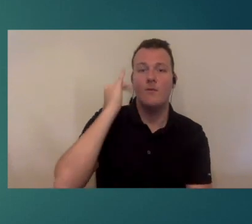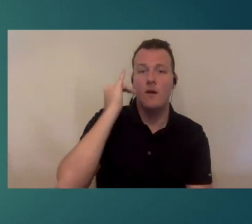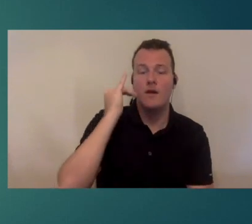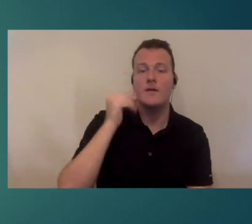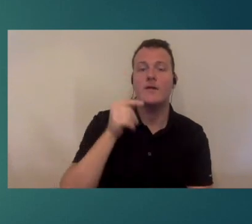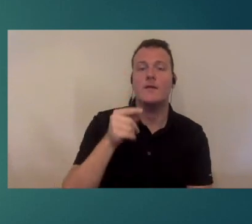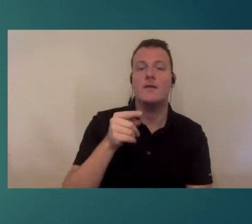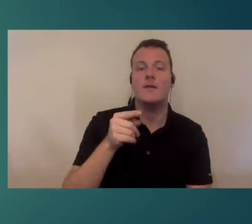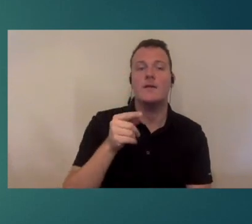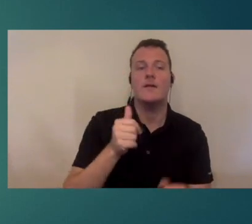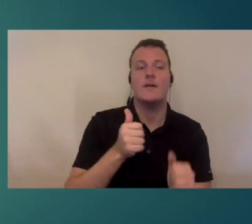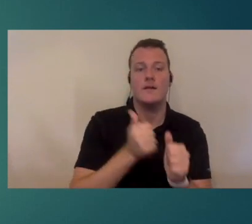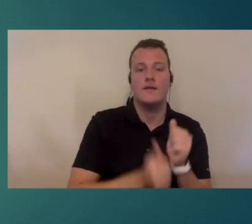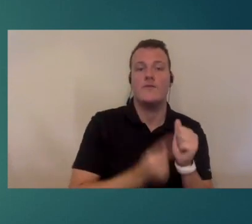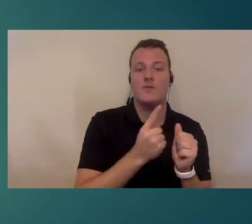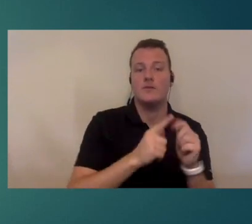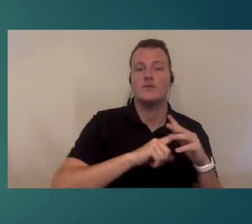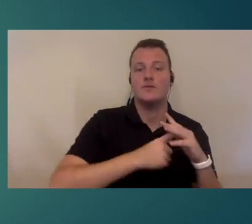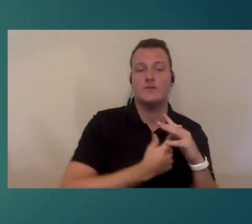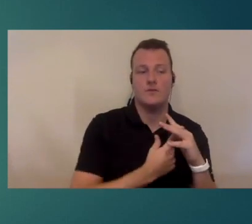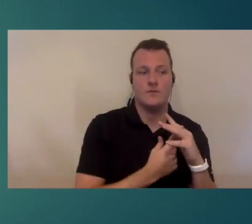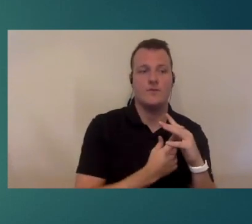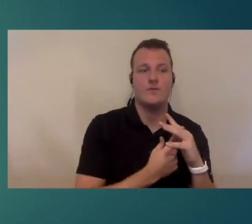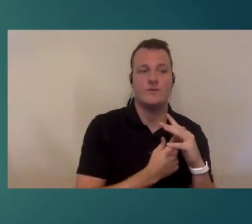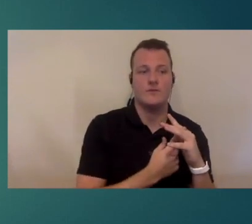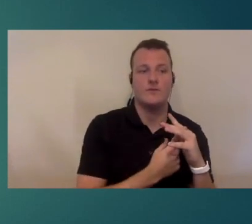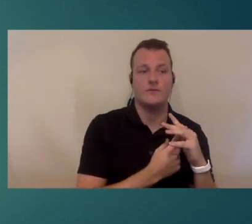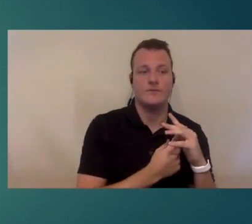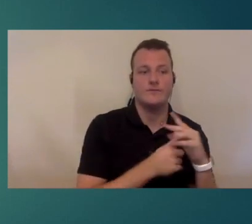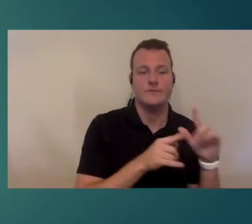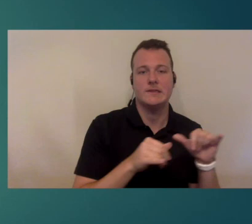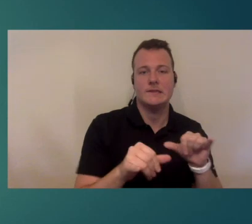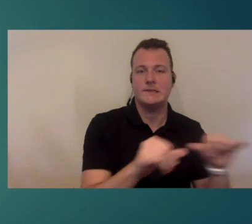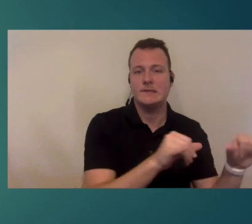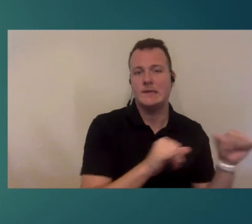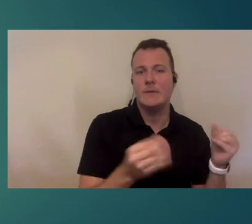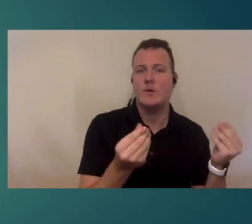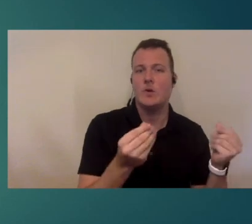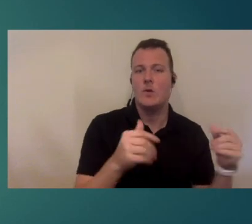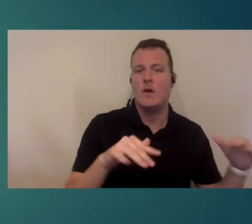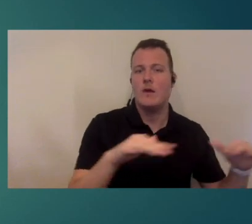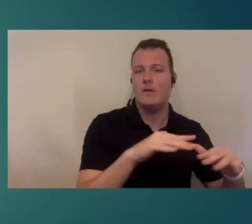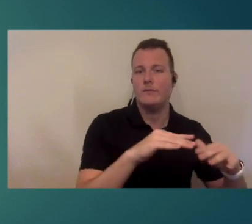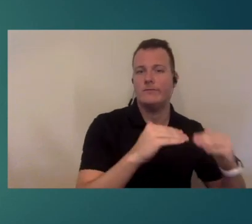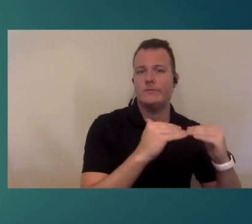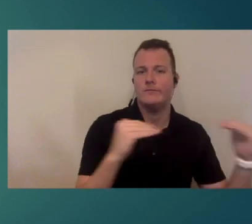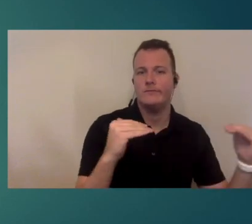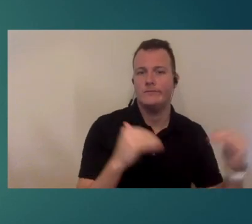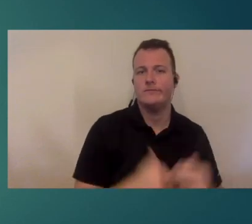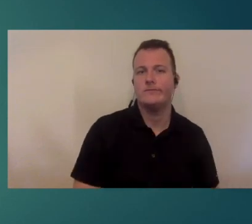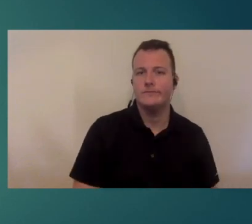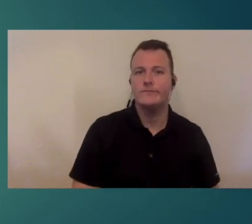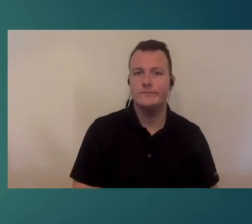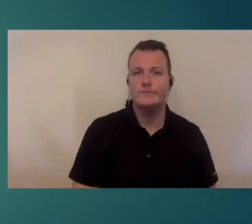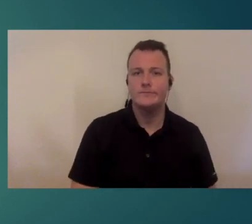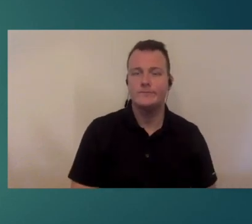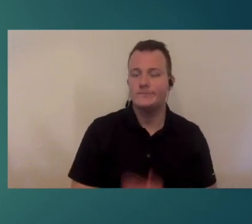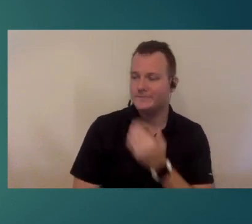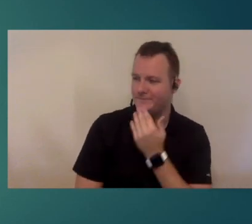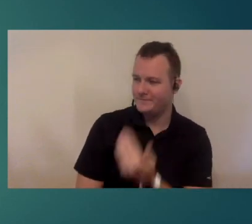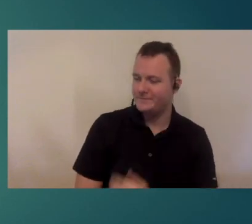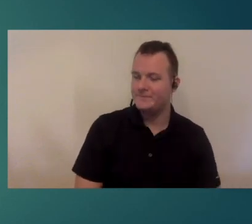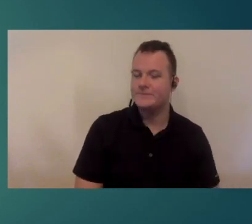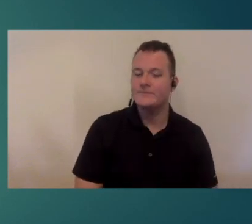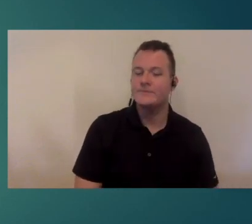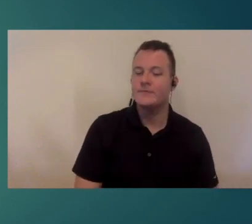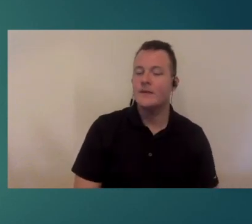everyone's relatively starting on even- even ground. Thank you, and then the last